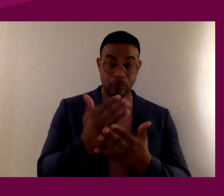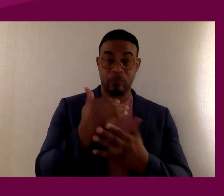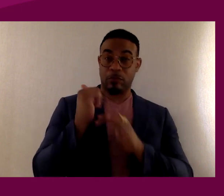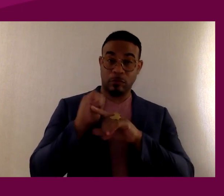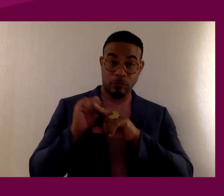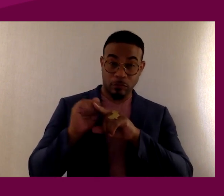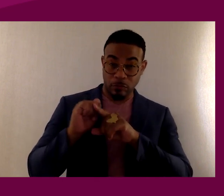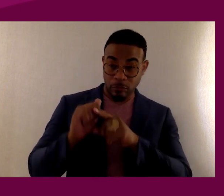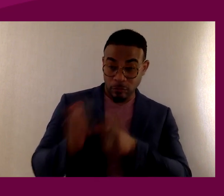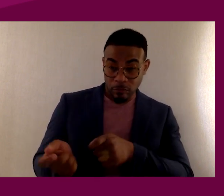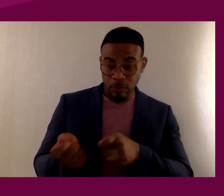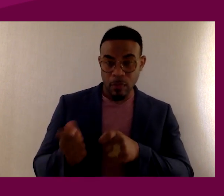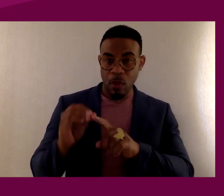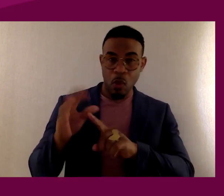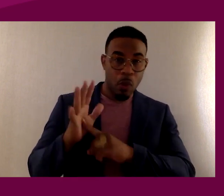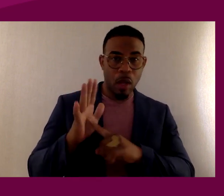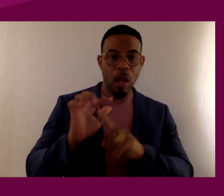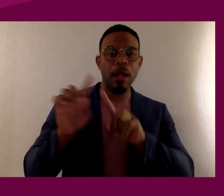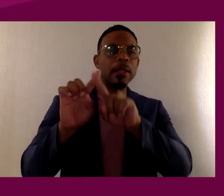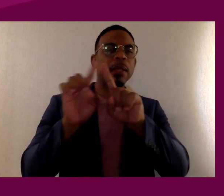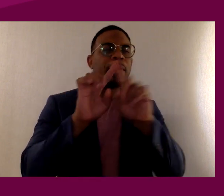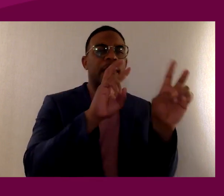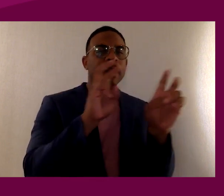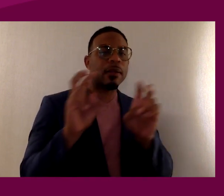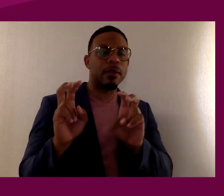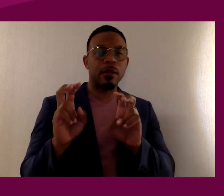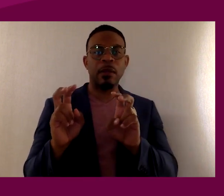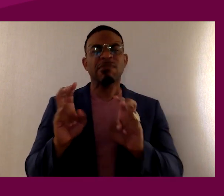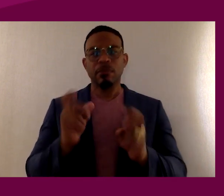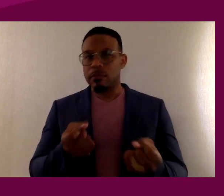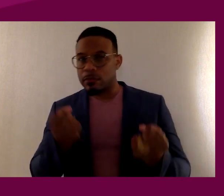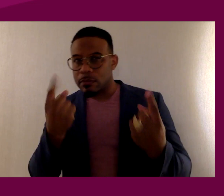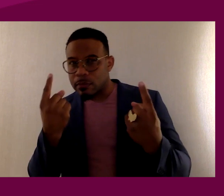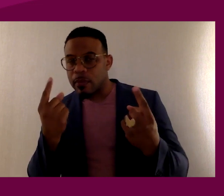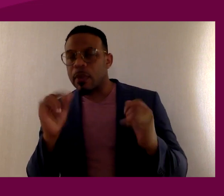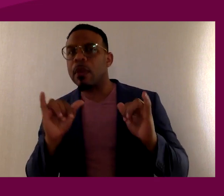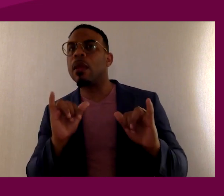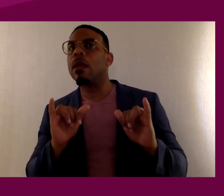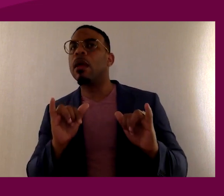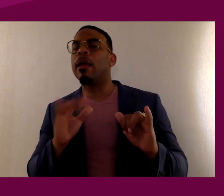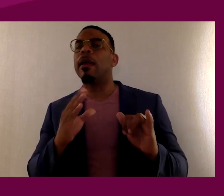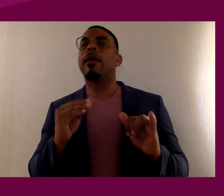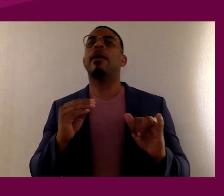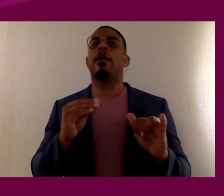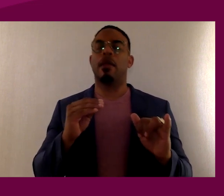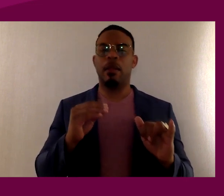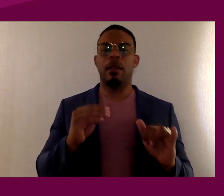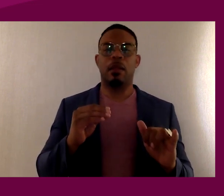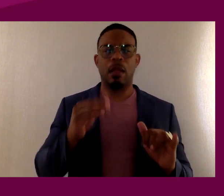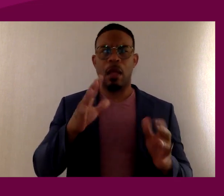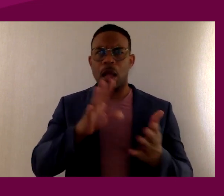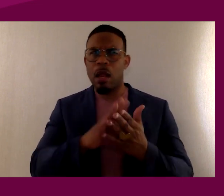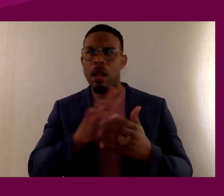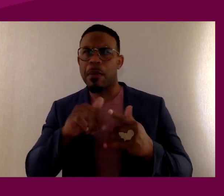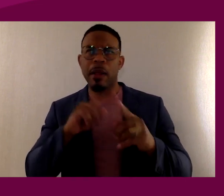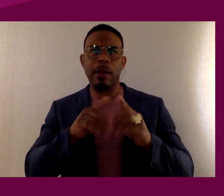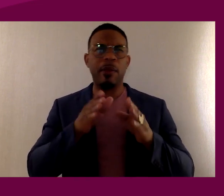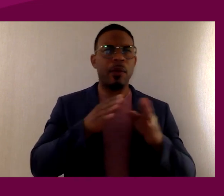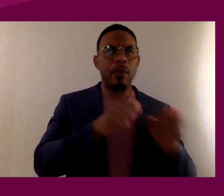sit through a series of trainings and orientations on different issues to understand them and to